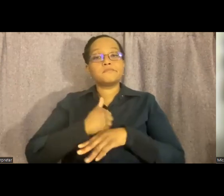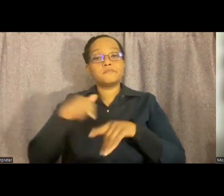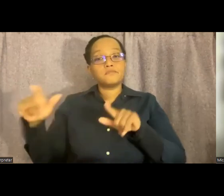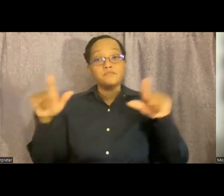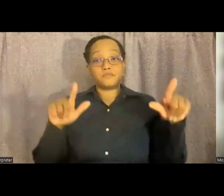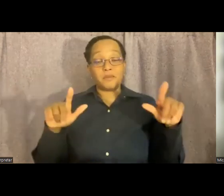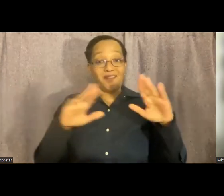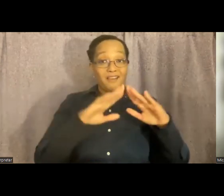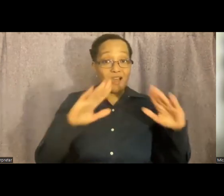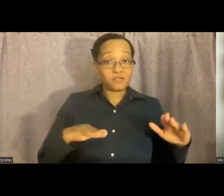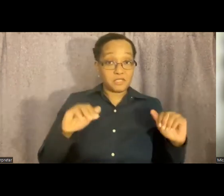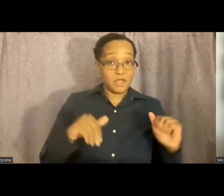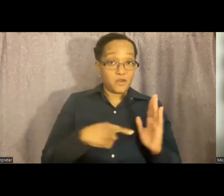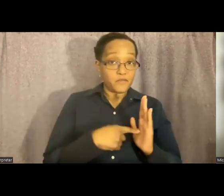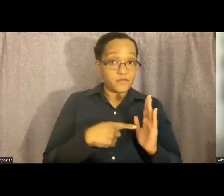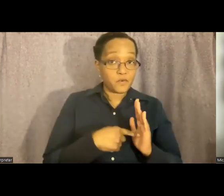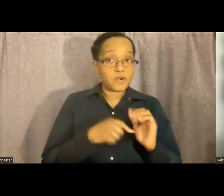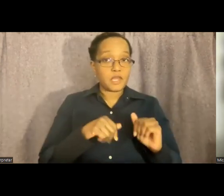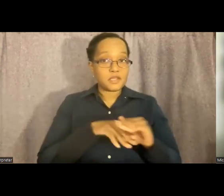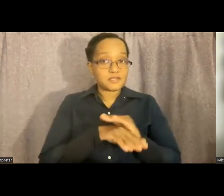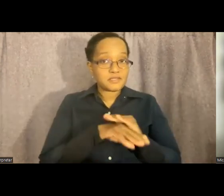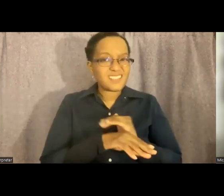affordable, accessible and inclusive.